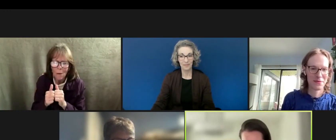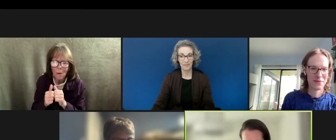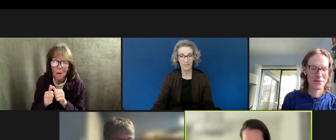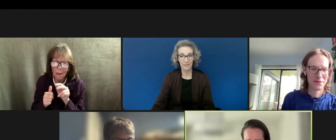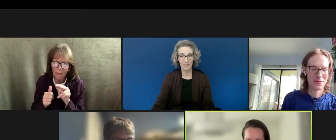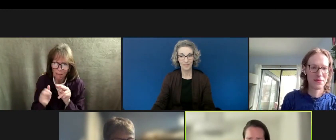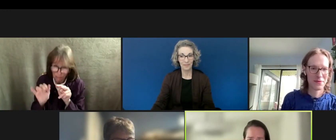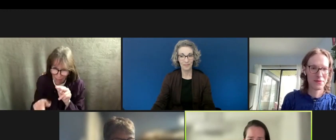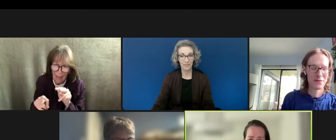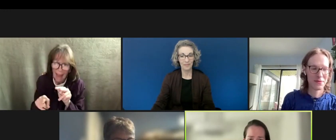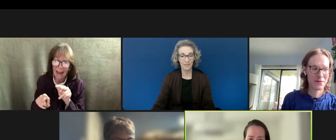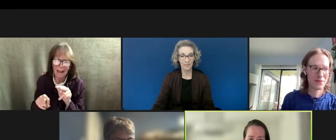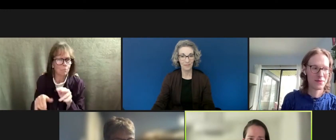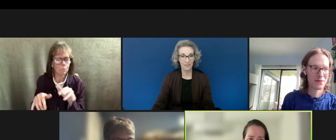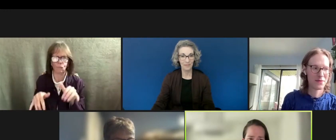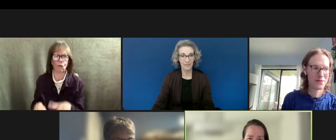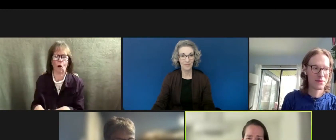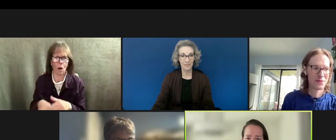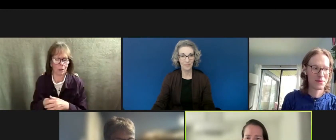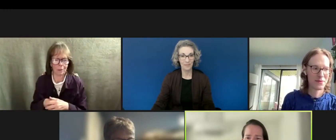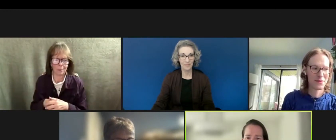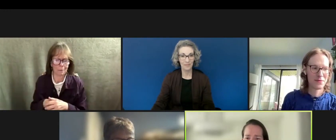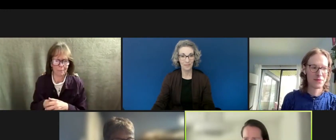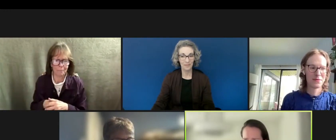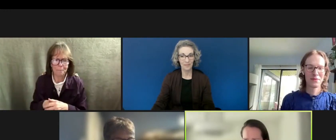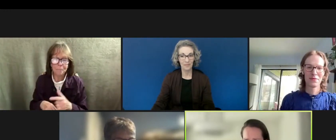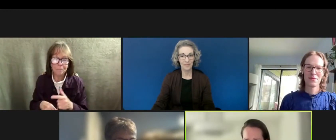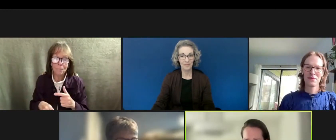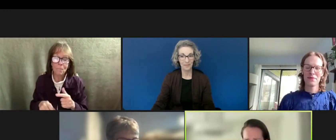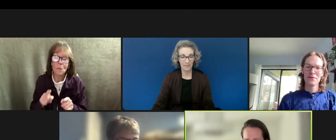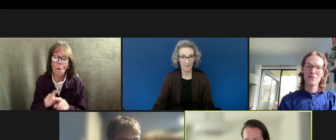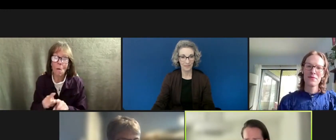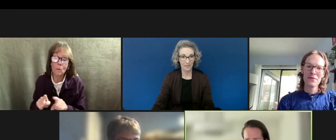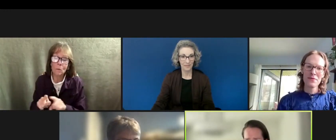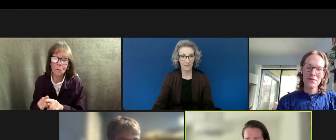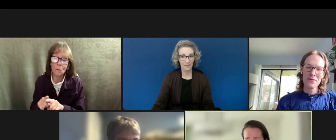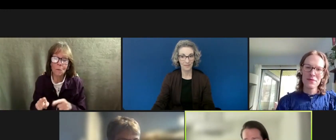And I think I also, and leading this project,